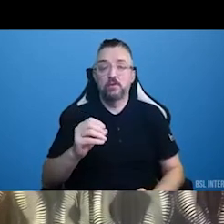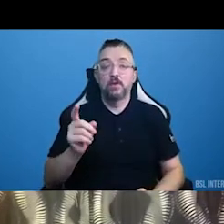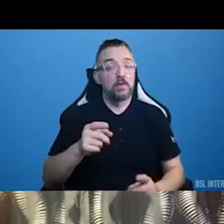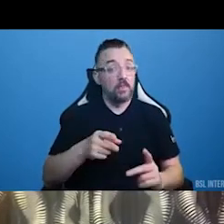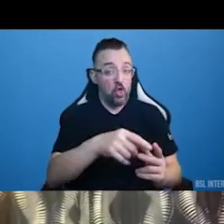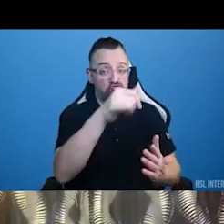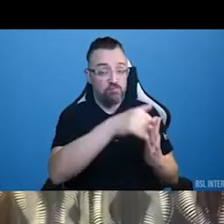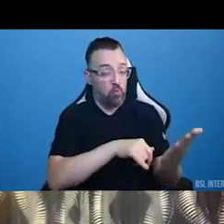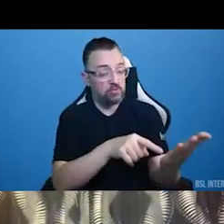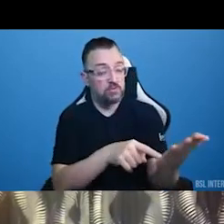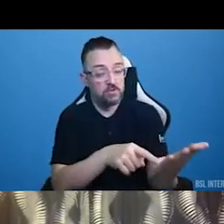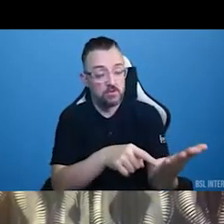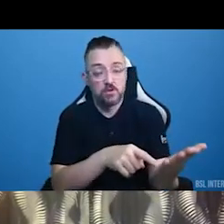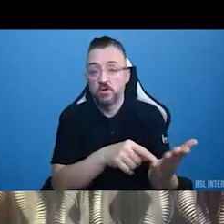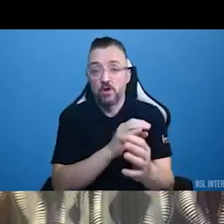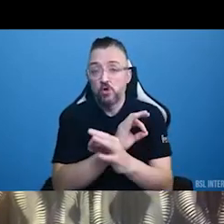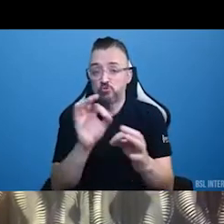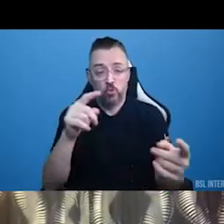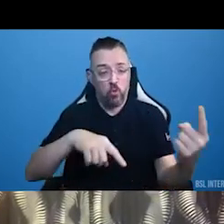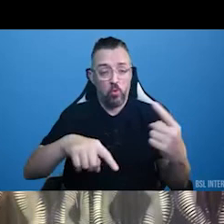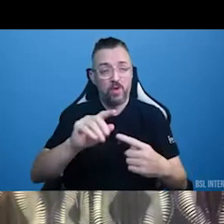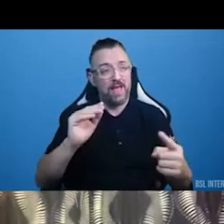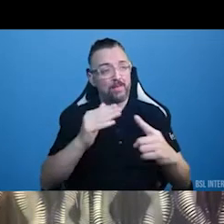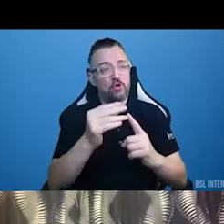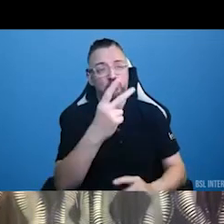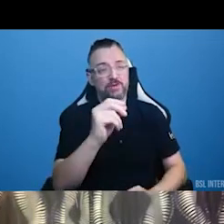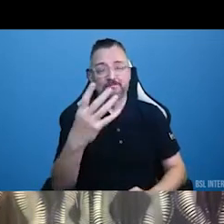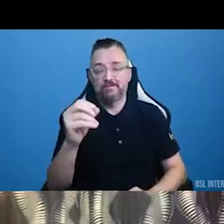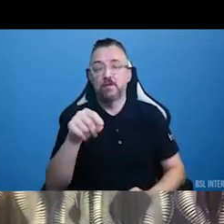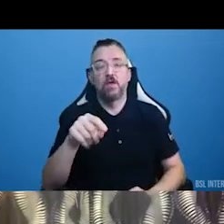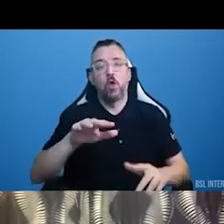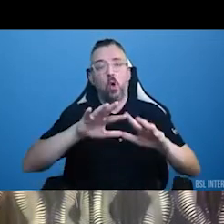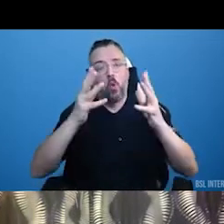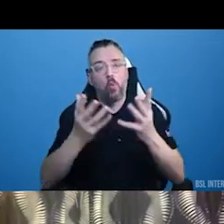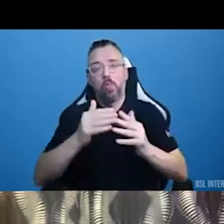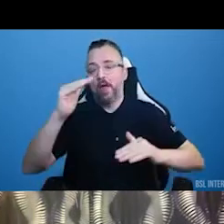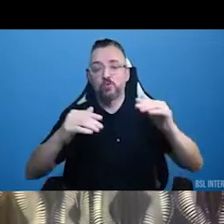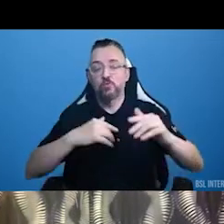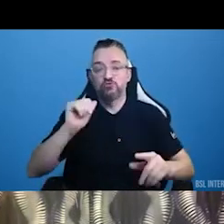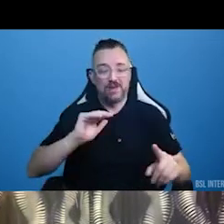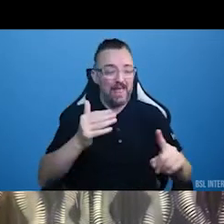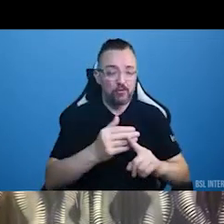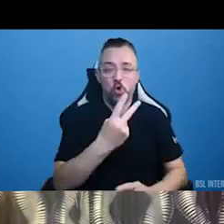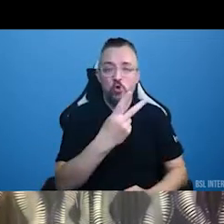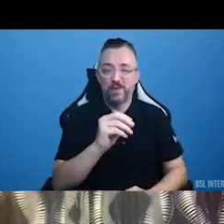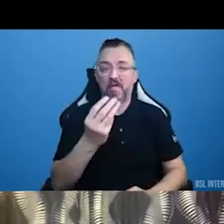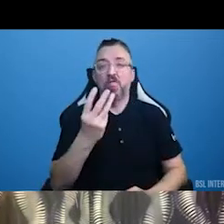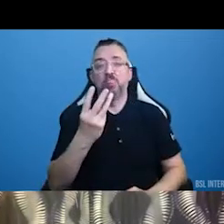no industrialized countries should be aiming for 2050, because that's the global average. We should be aiming for 2030 at the absolute latest,